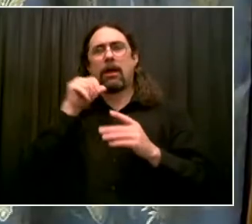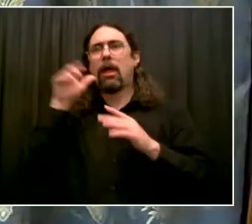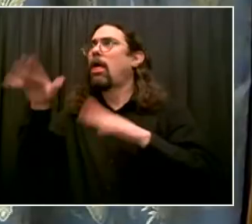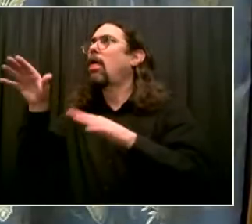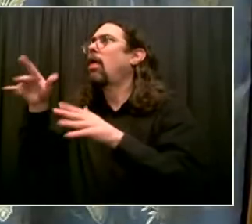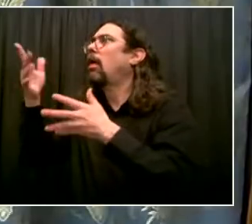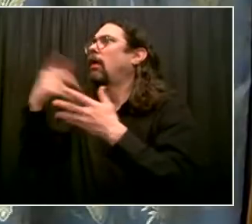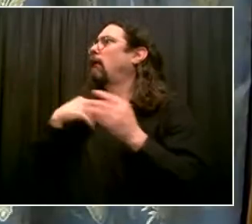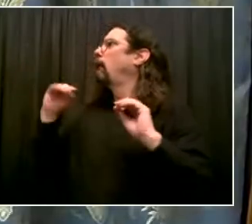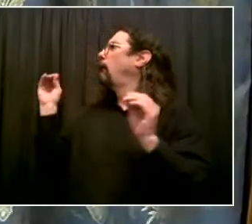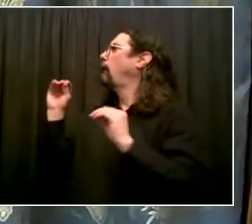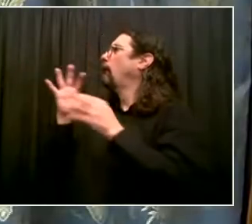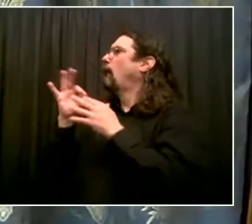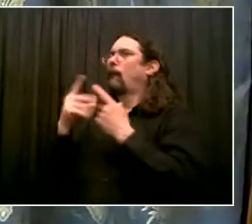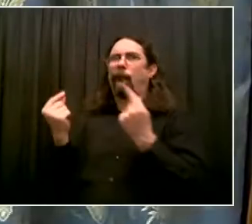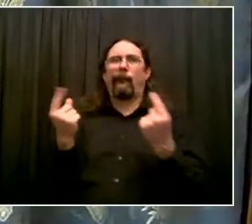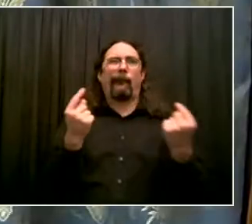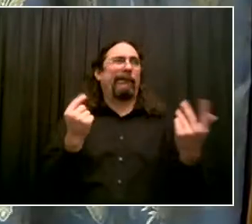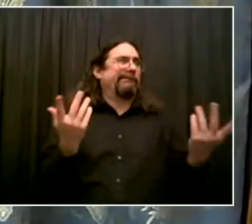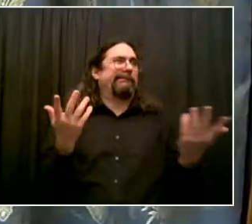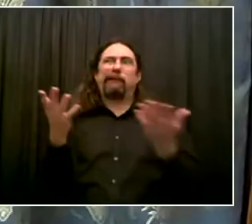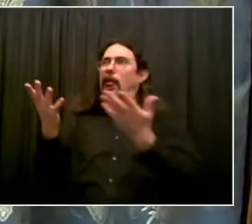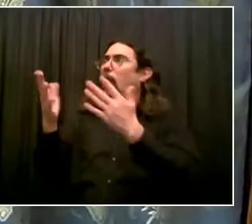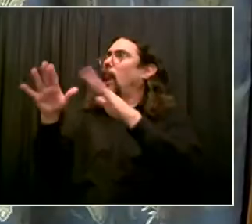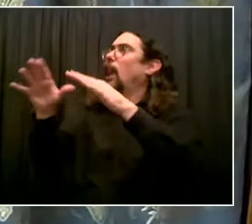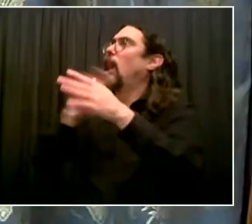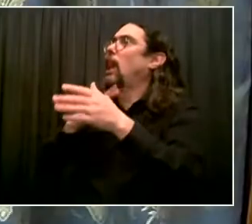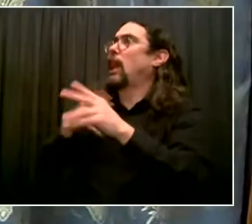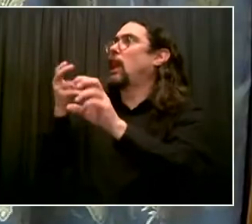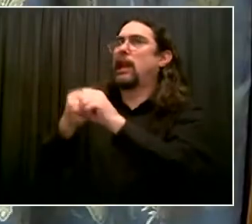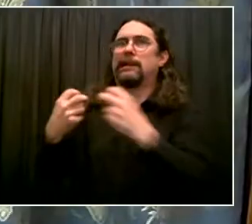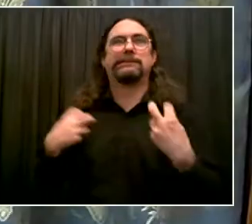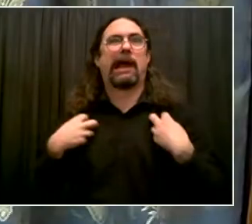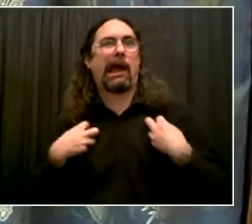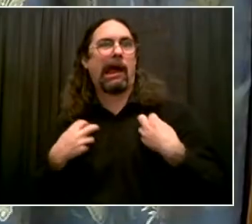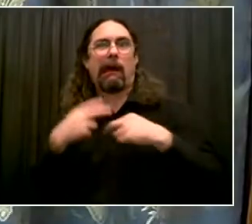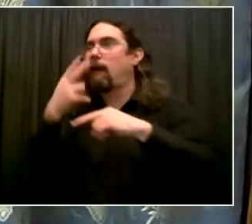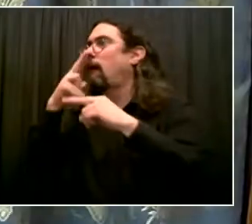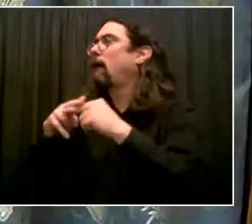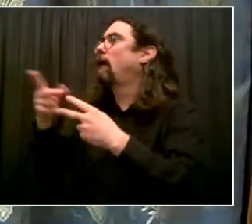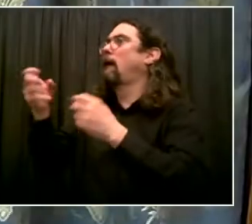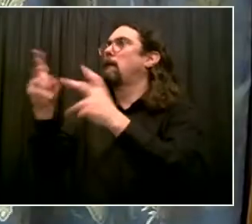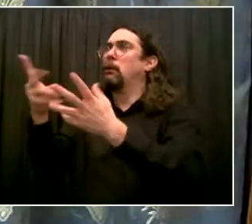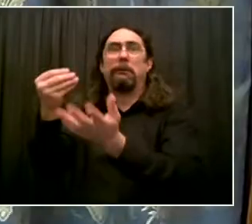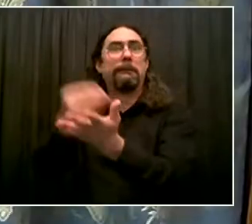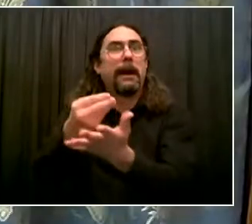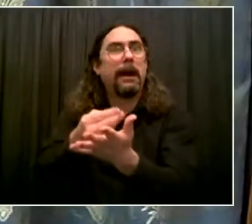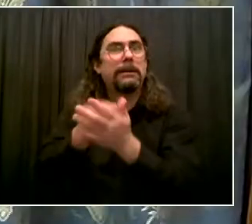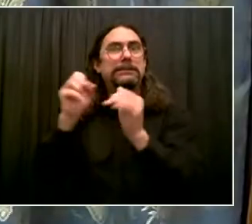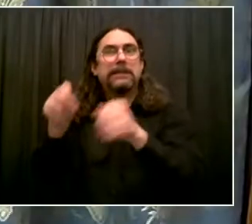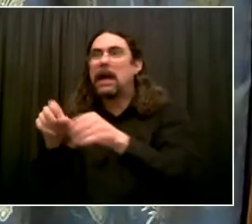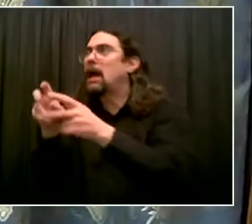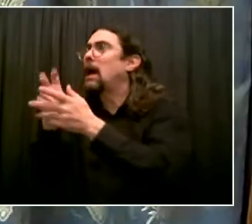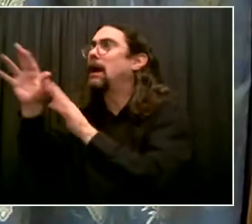GUNS ANDA LEDING THE EXACT SAME LIFE THAT WERE A WORKING TO HOLD OTHER SACCOUNTABLE FOR.